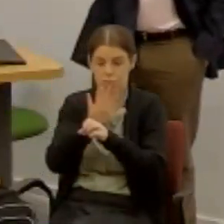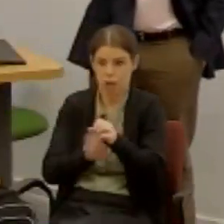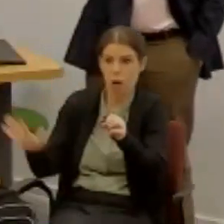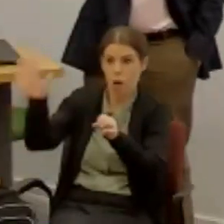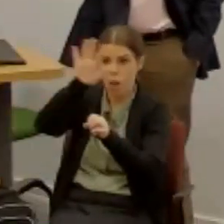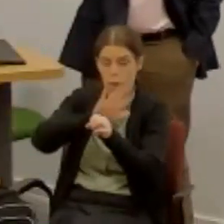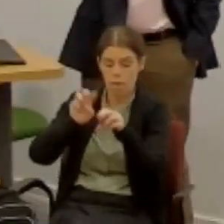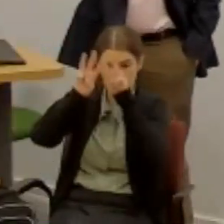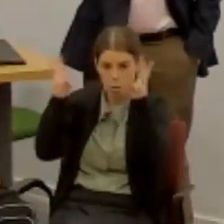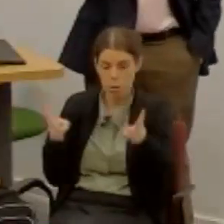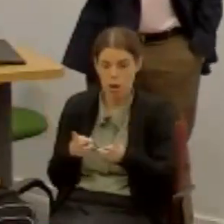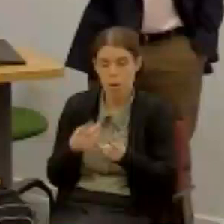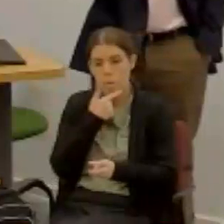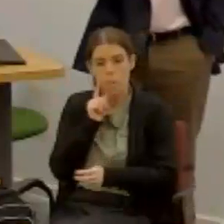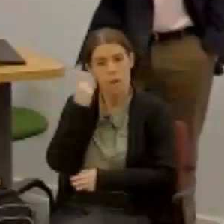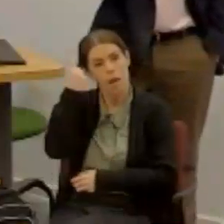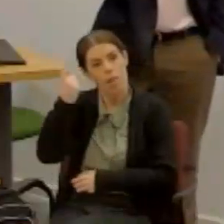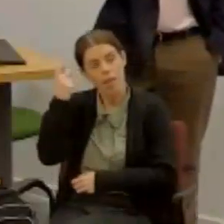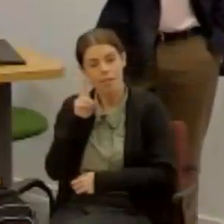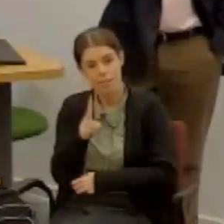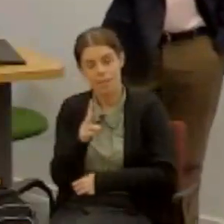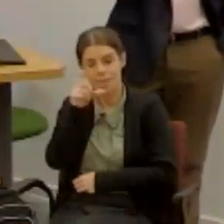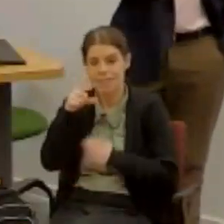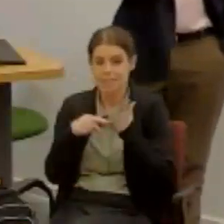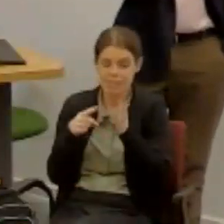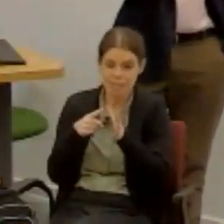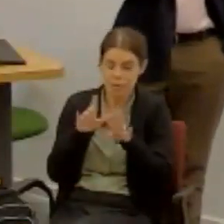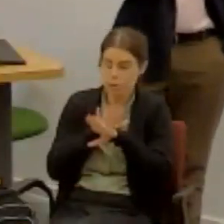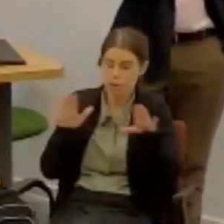where people think they're seeing CTE, there was no story of brain injury.